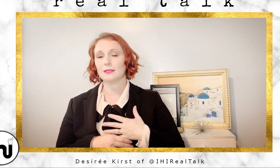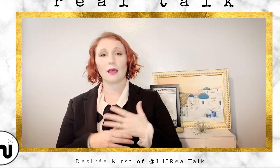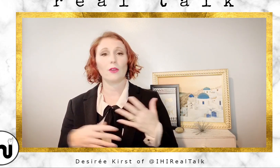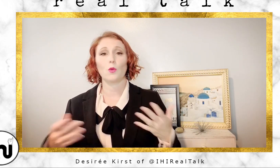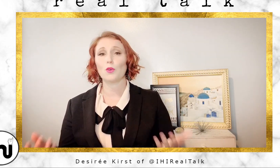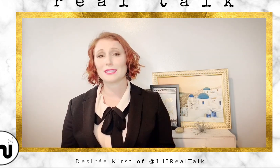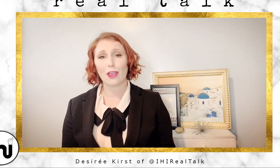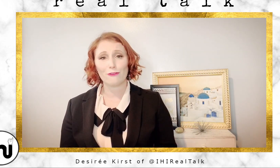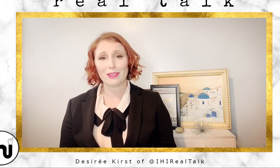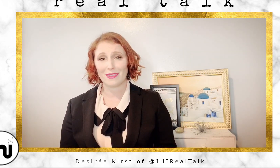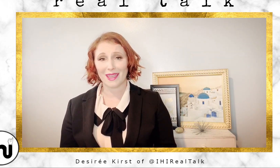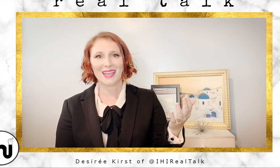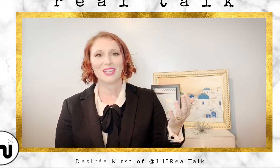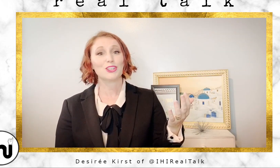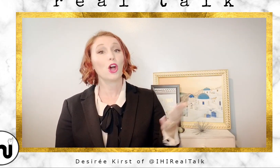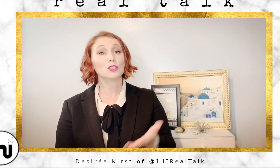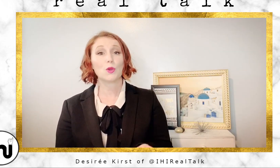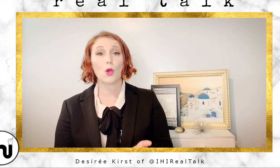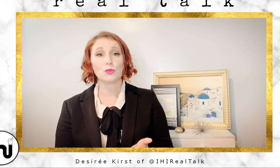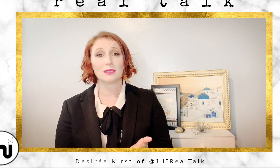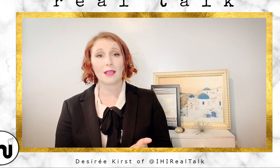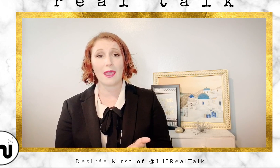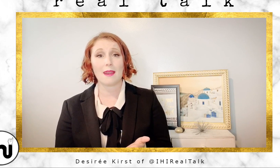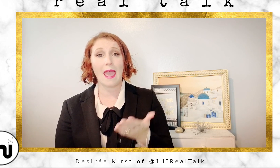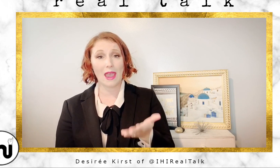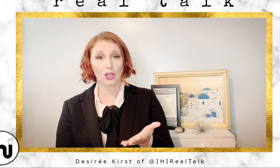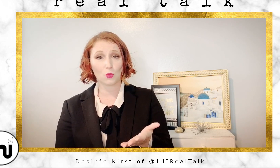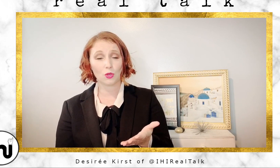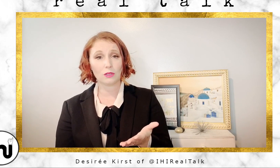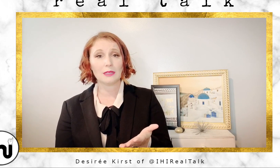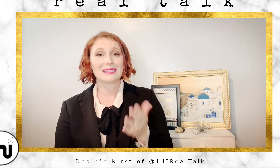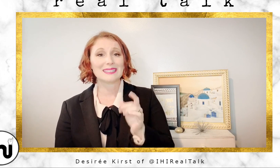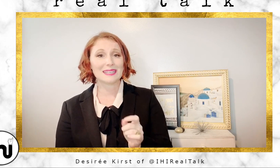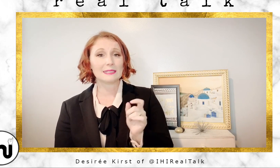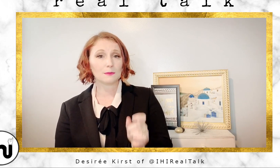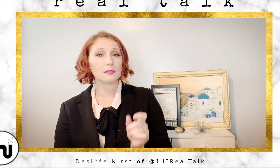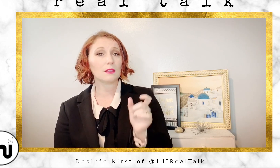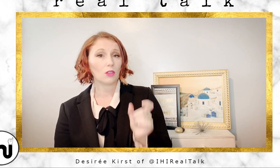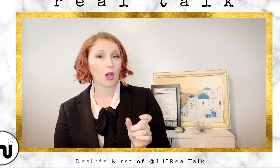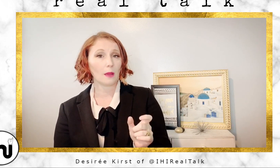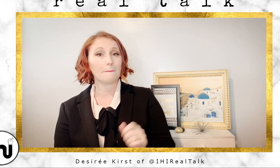done almost everything. She also hosts an annual six month long